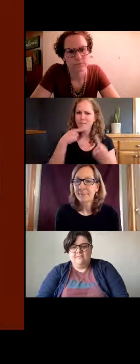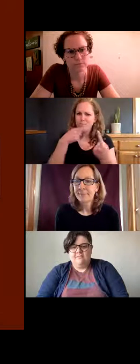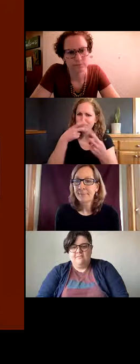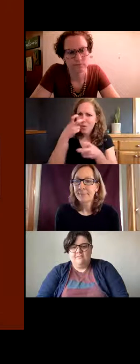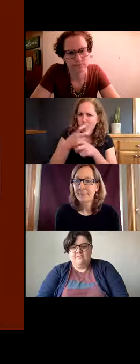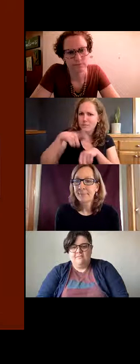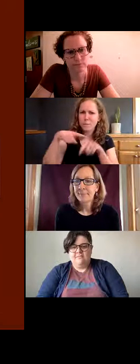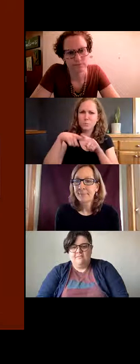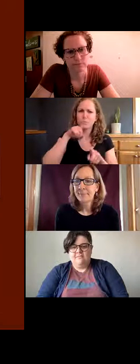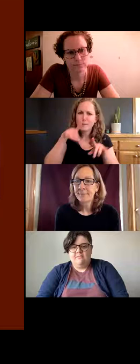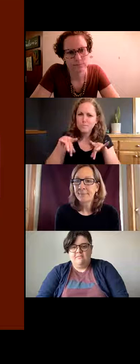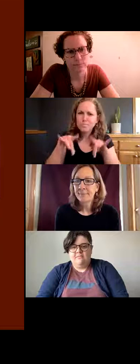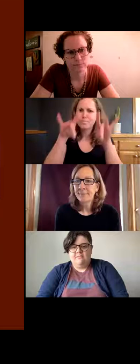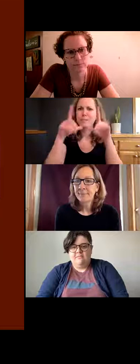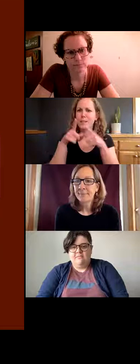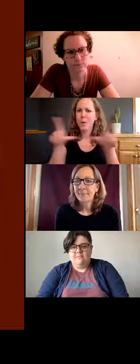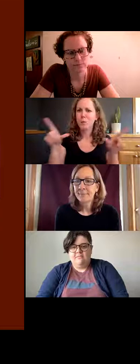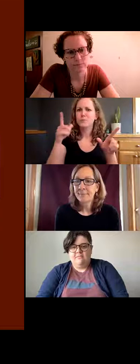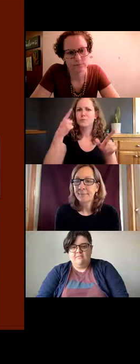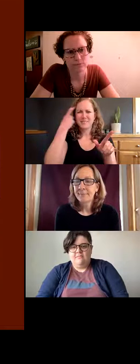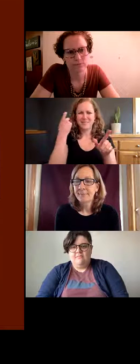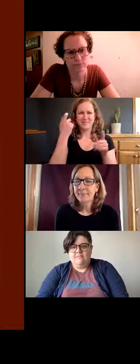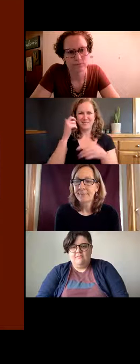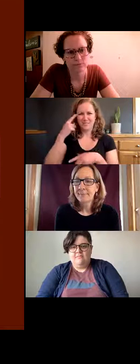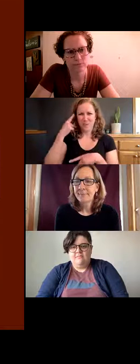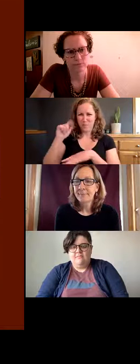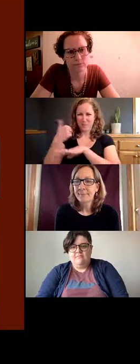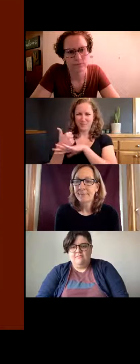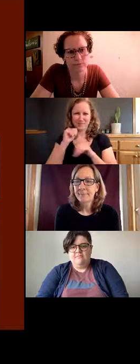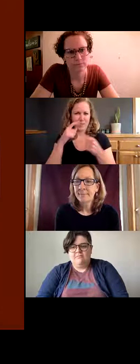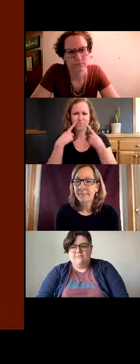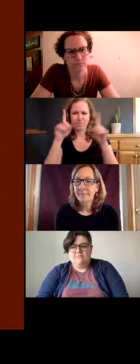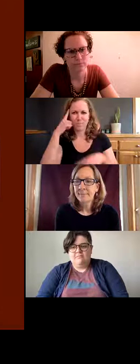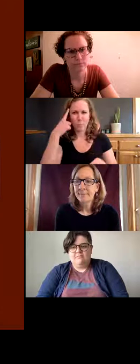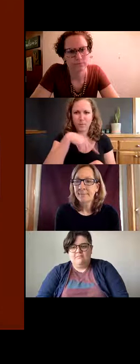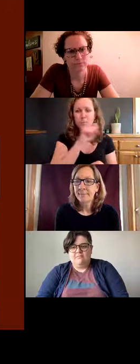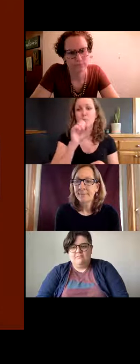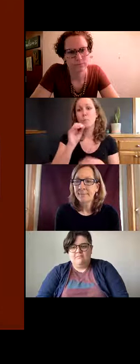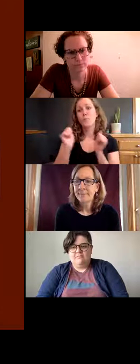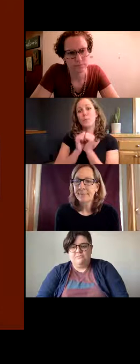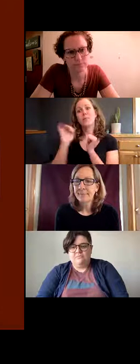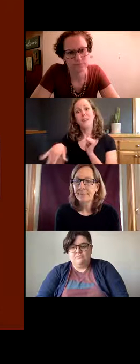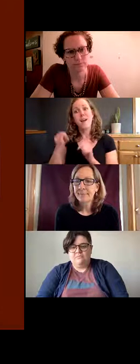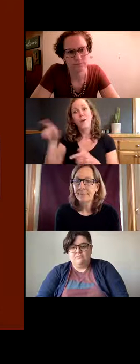are focused on... struggling sometimes, in picking up that language base. Sometimes that curriculum